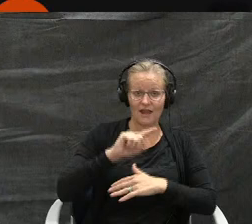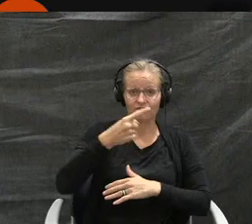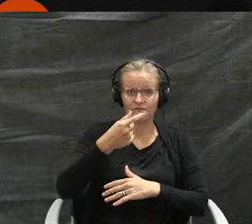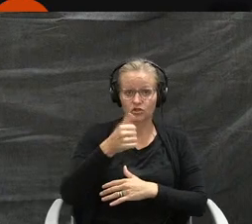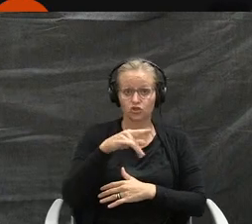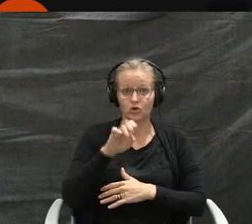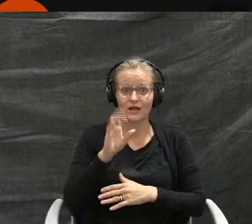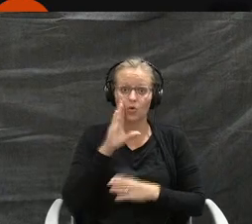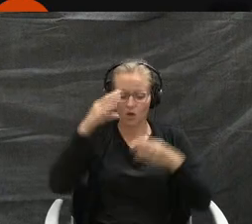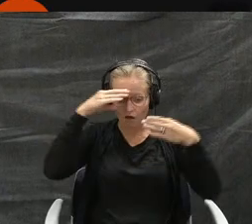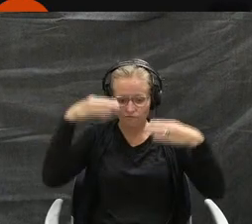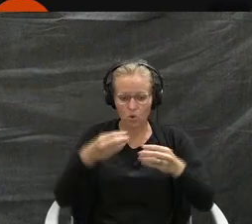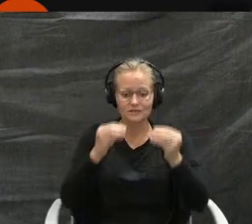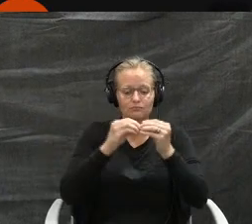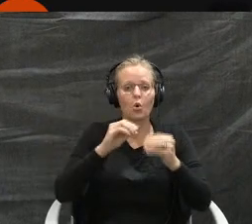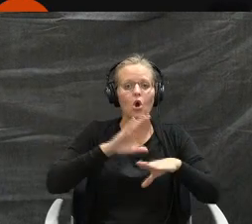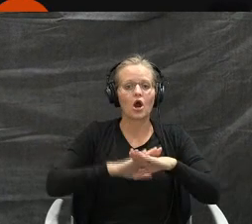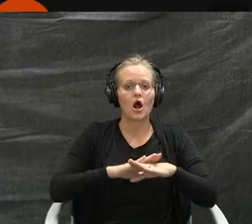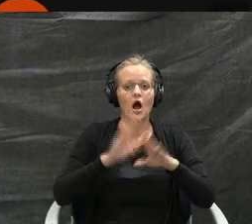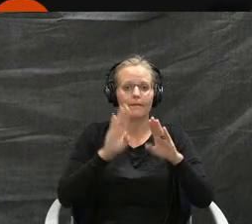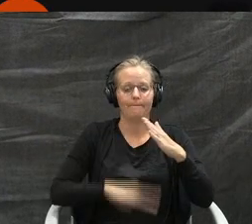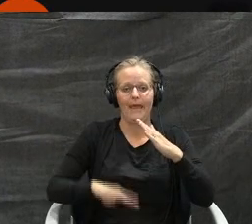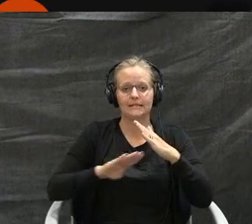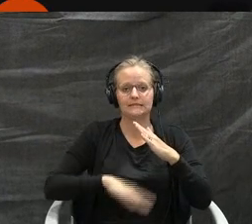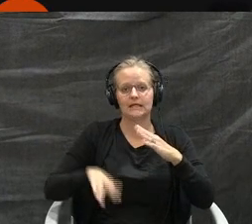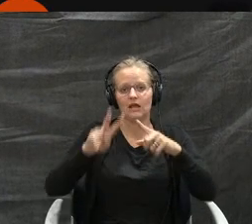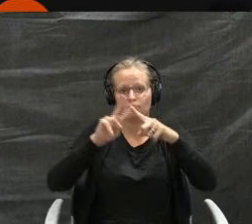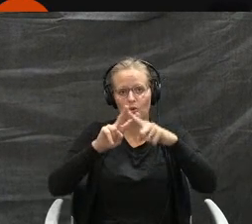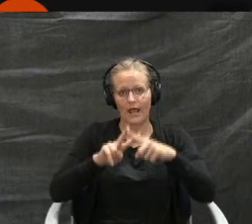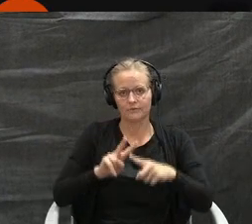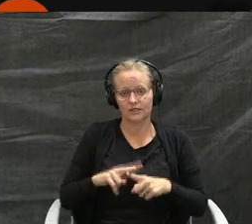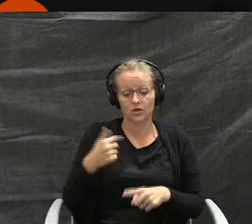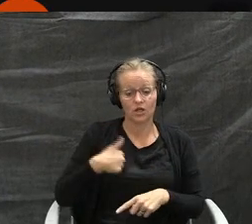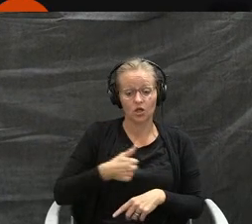basic vocabulary. We will be mindful on the development of